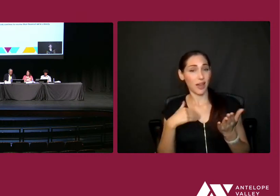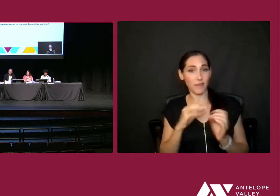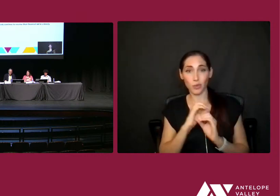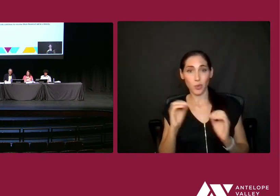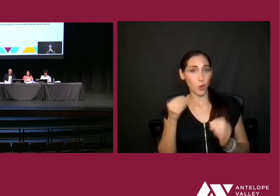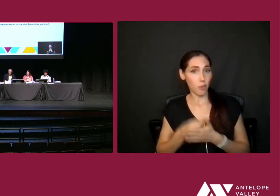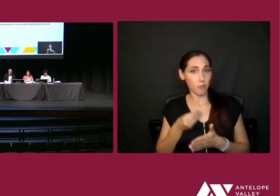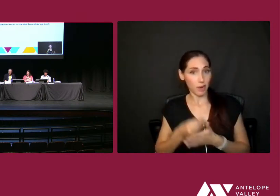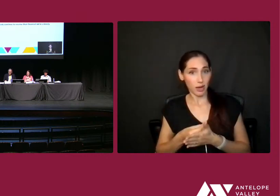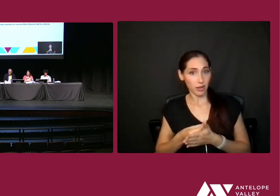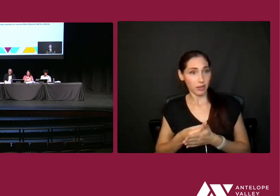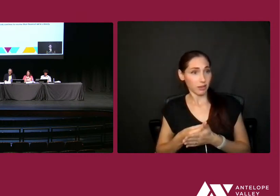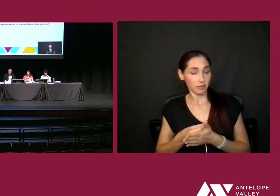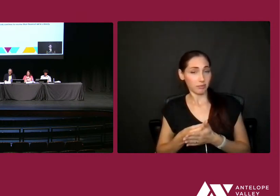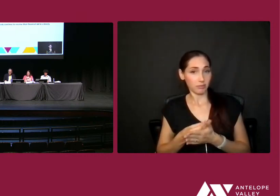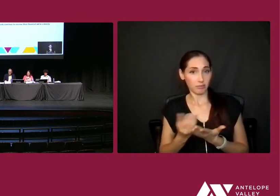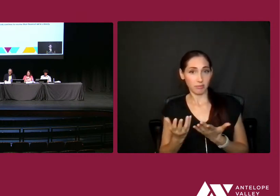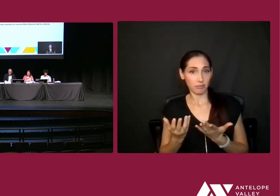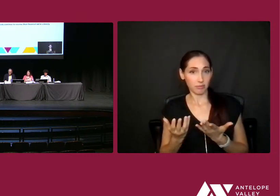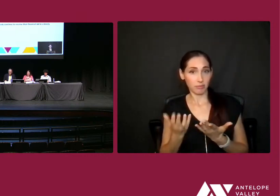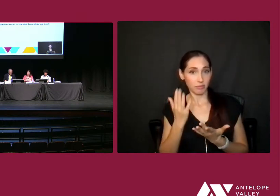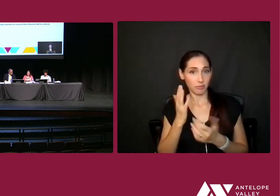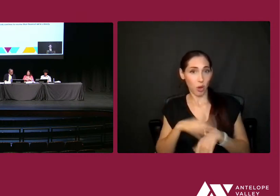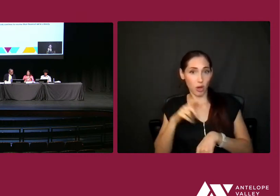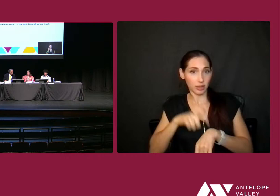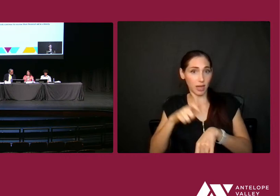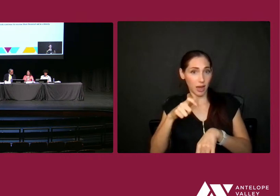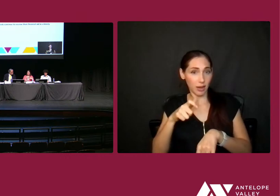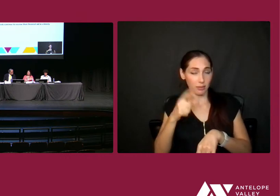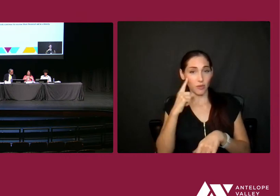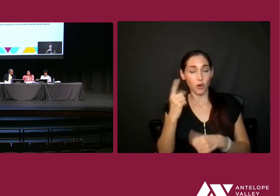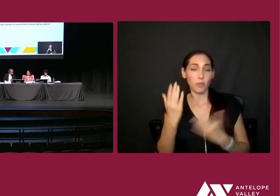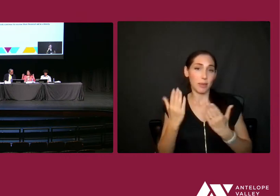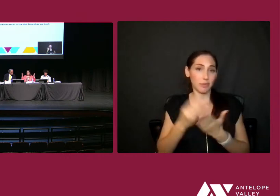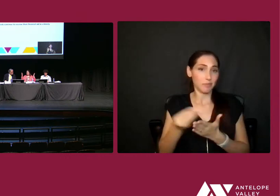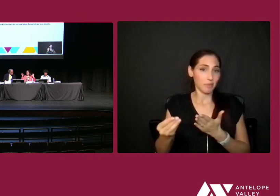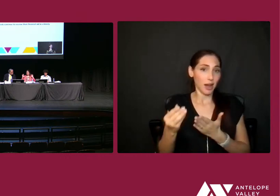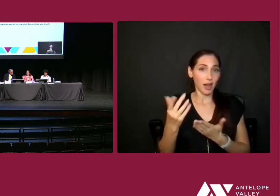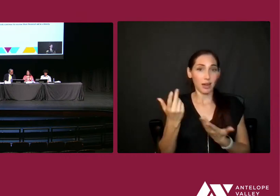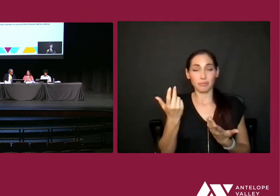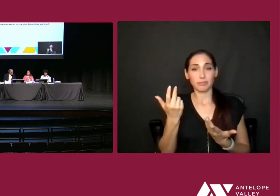their financial aid in time to perhaps go out and buy, I'm just gonna make this up